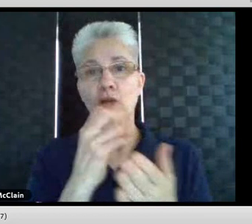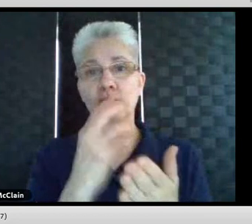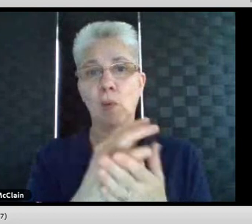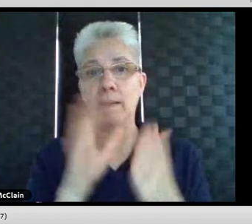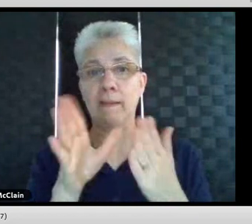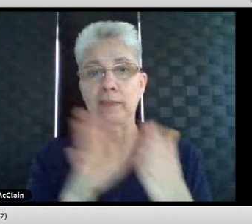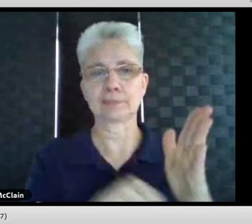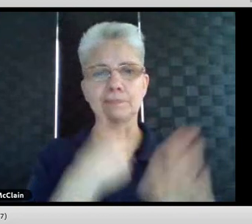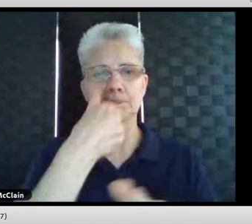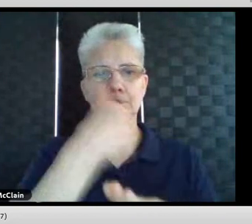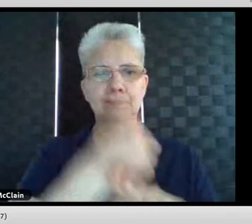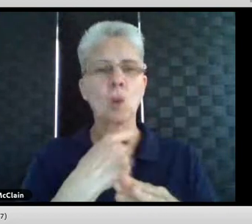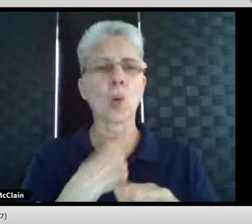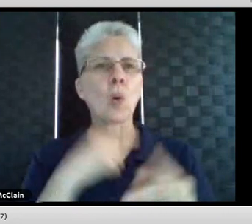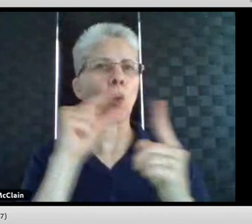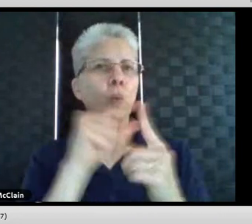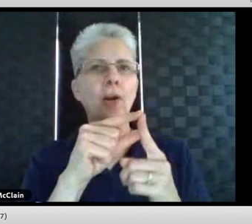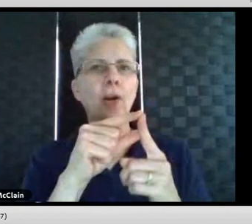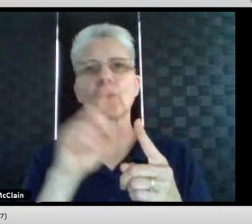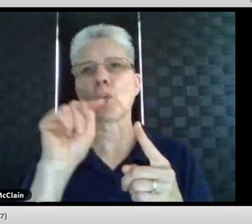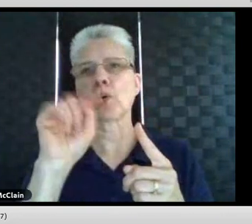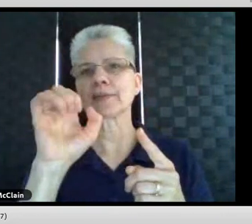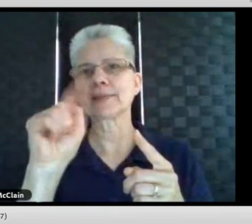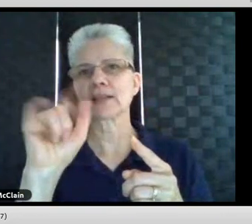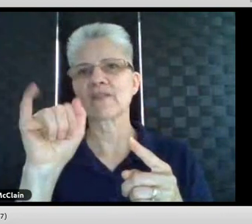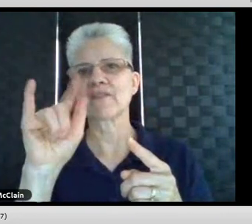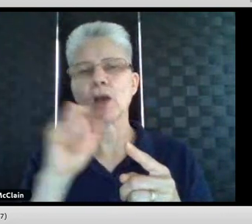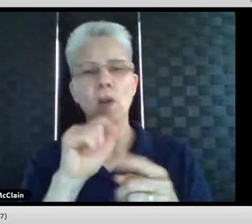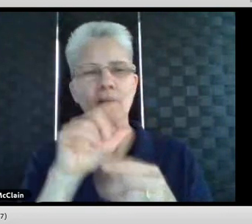or even just a word or text file where you have all those things saved